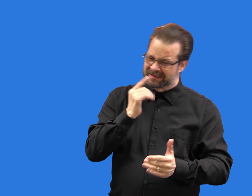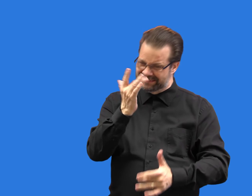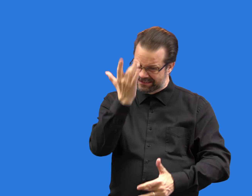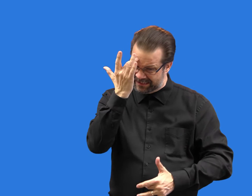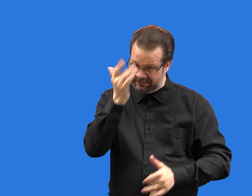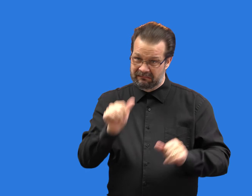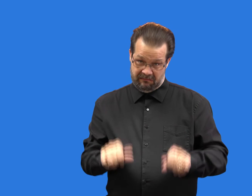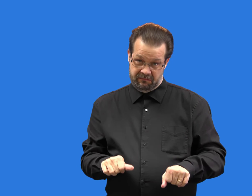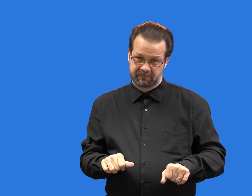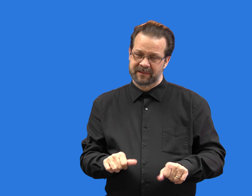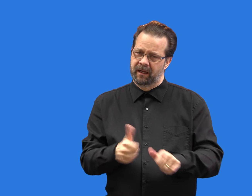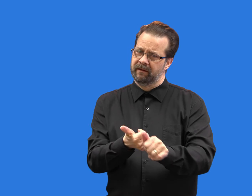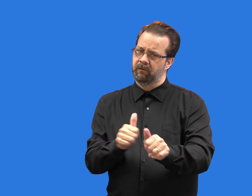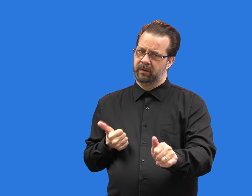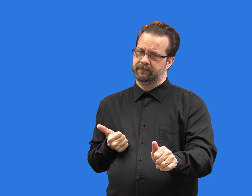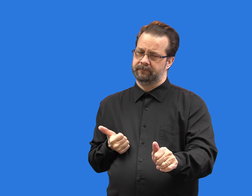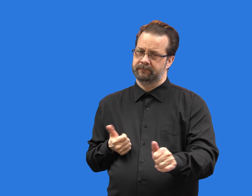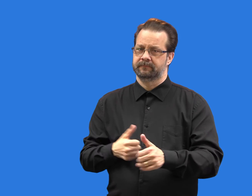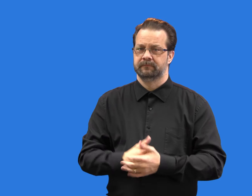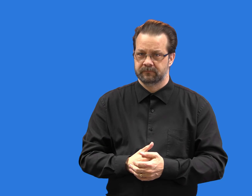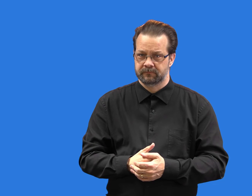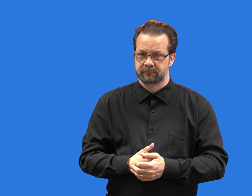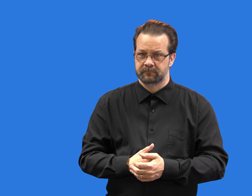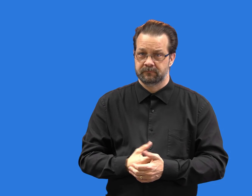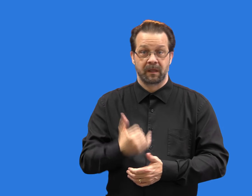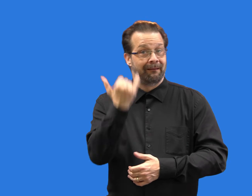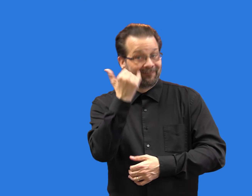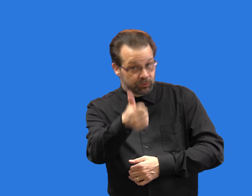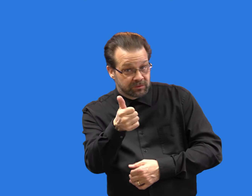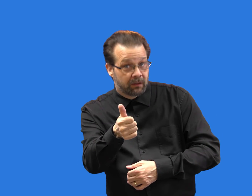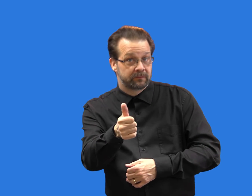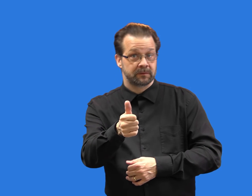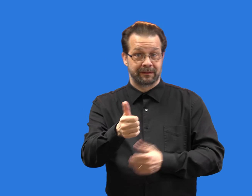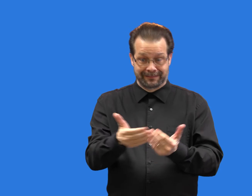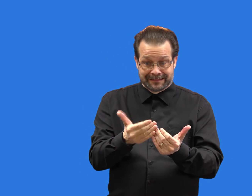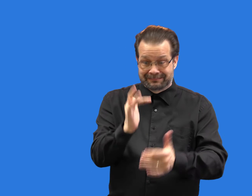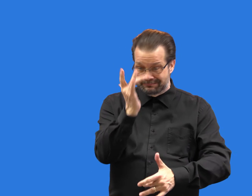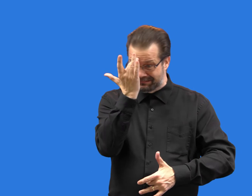for severe COVID-19 during this time. If you test positive